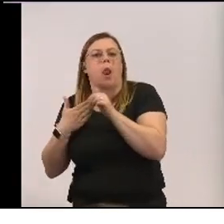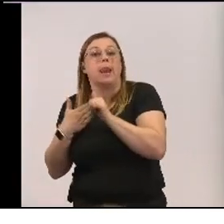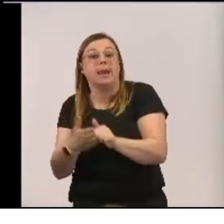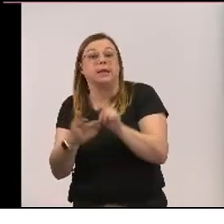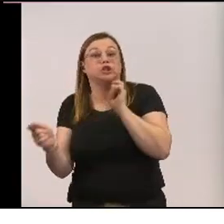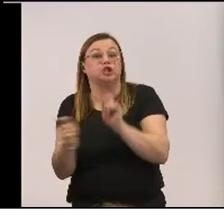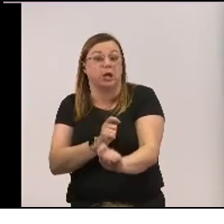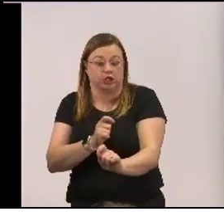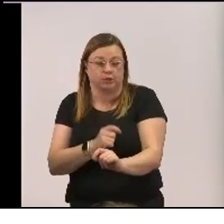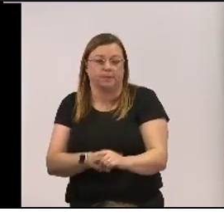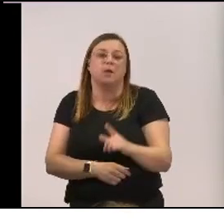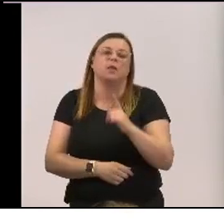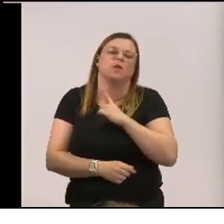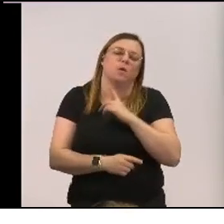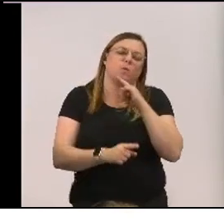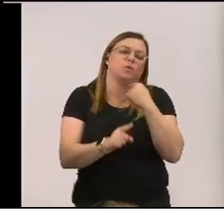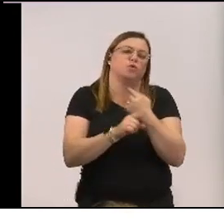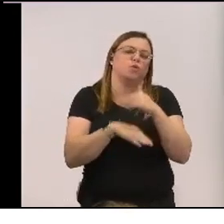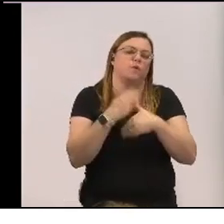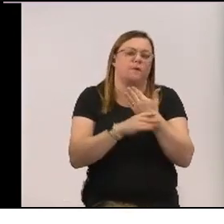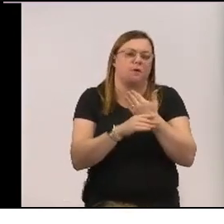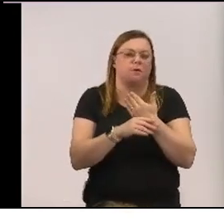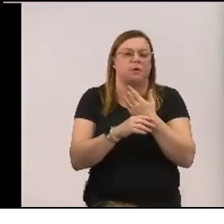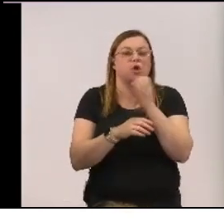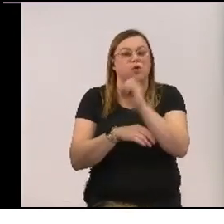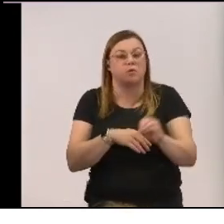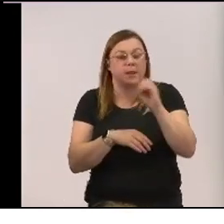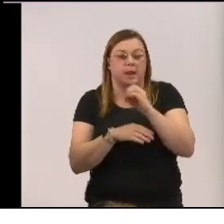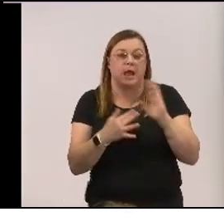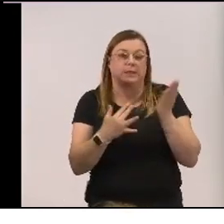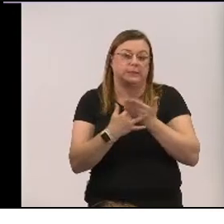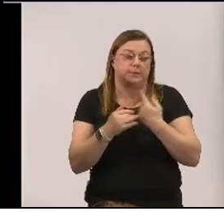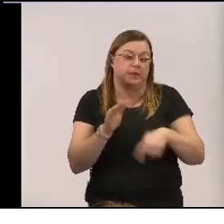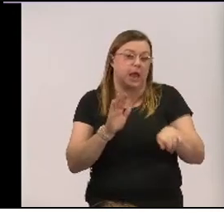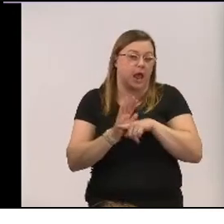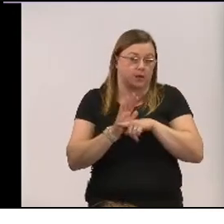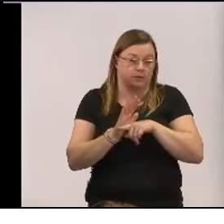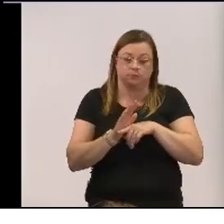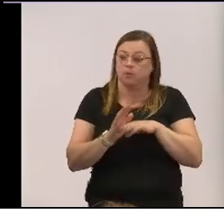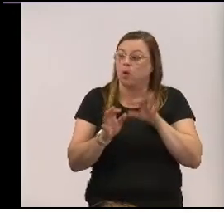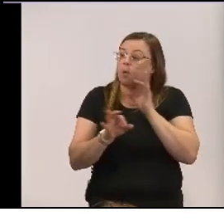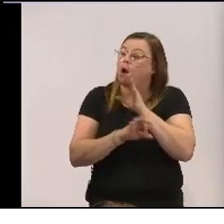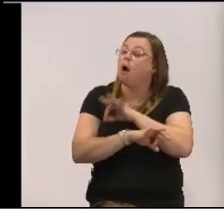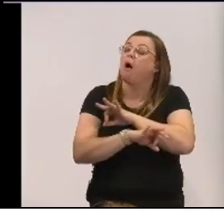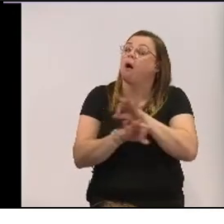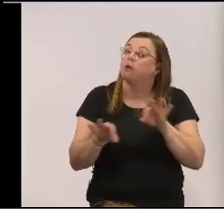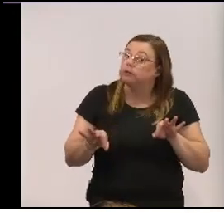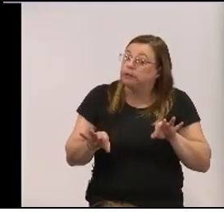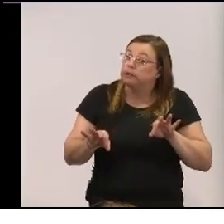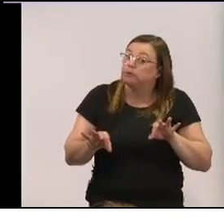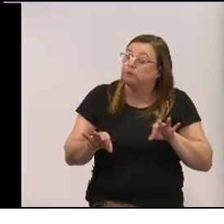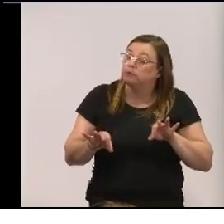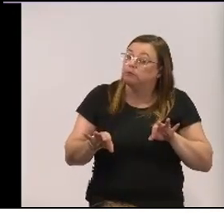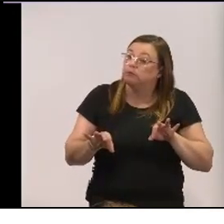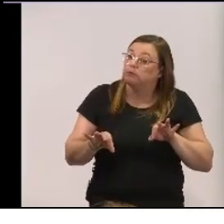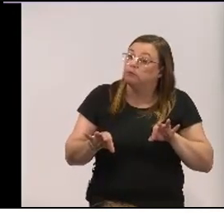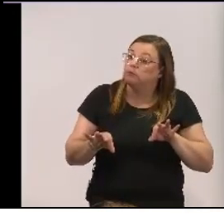to talk about the European Accessibility Act and we're asking the question: the European